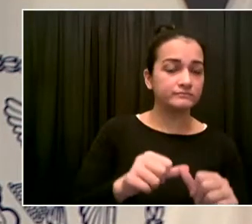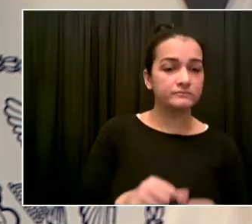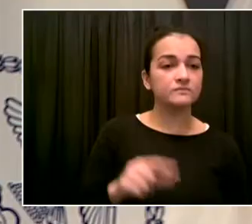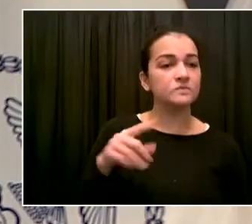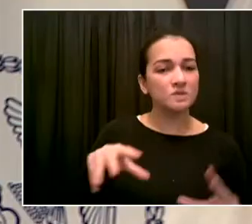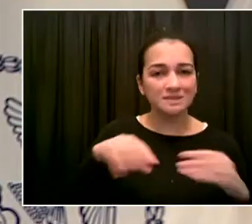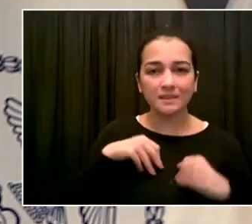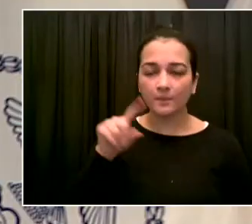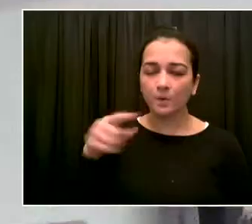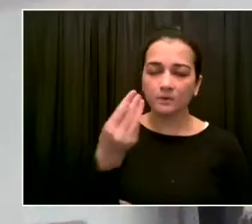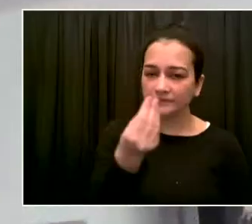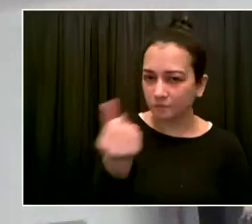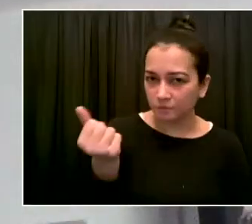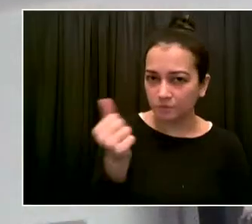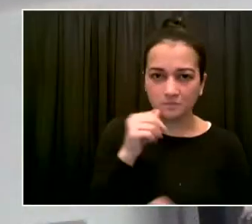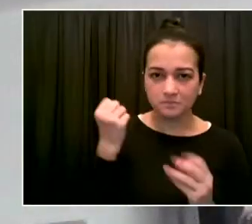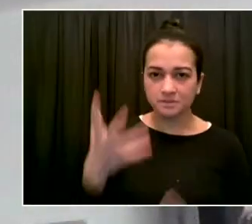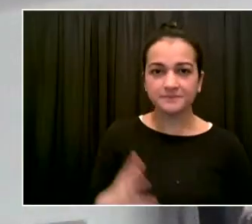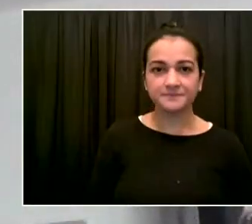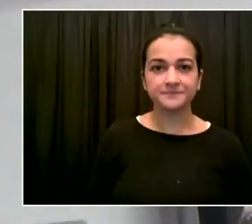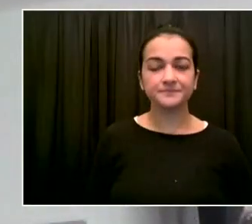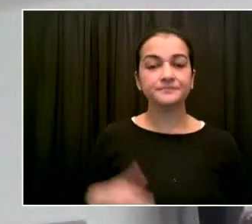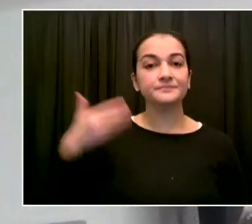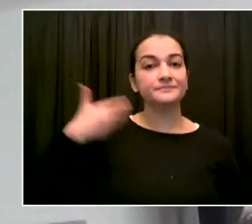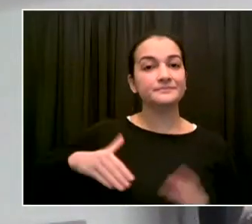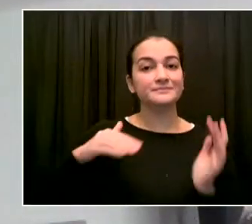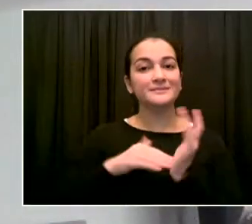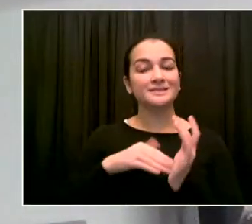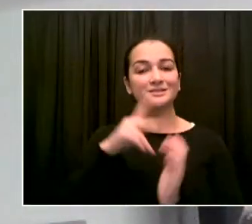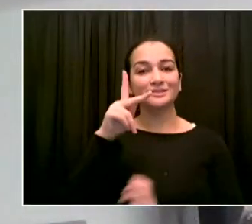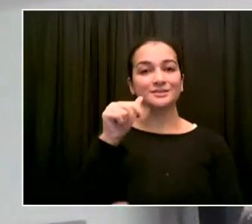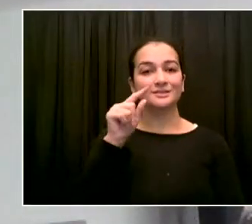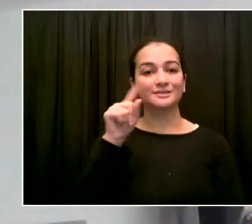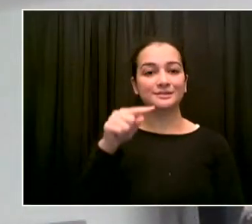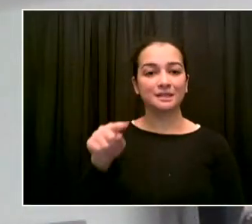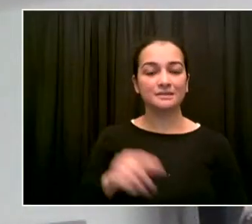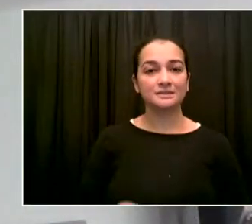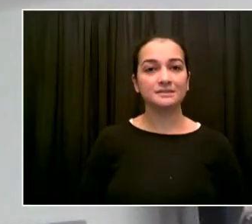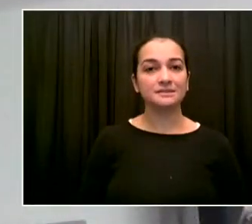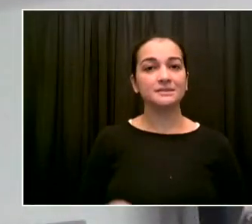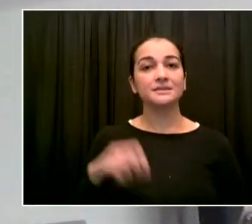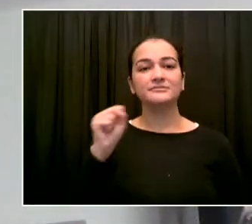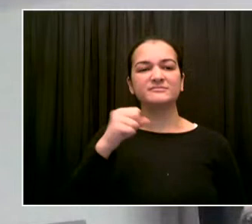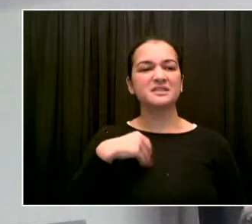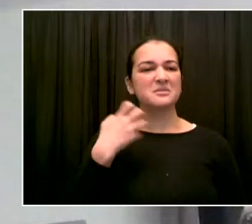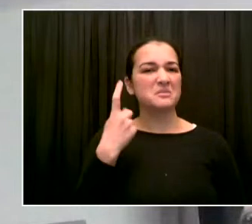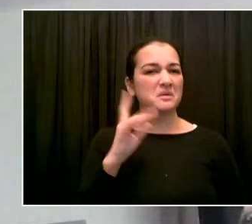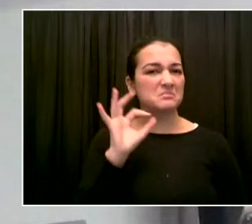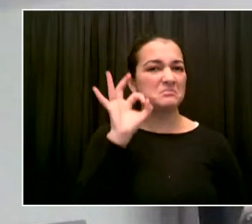SMALL PERCENTAGE AT THE END OF THE DAY OF RAGNTED MIEDCAL OR RELIGIOUS EXEMPTIONS. I WOULD JUST ADD THAT EVERY